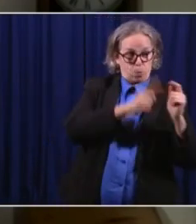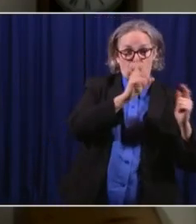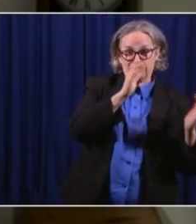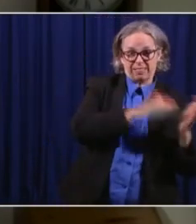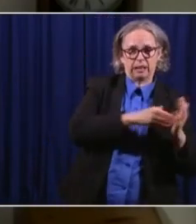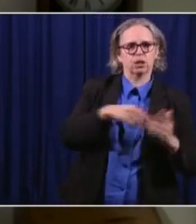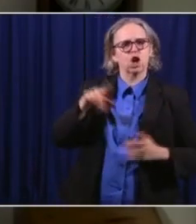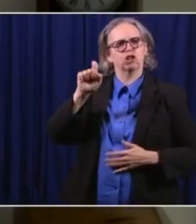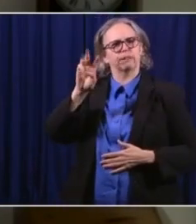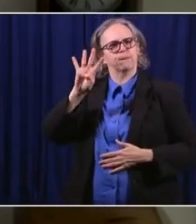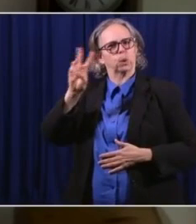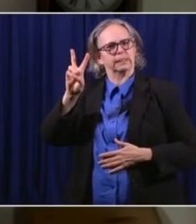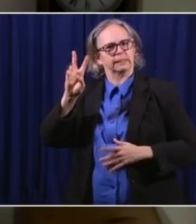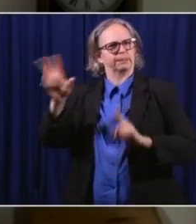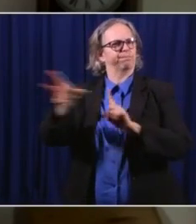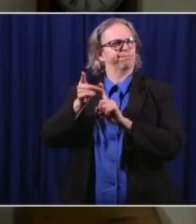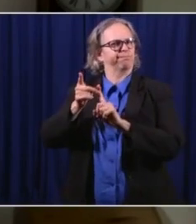OUTBREAKS AND HAVE OF THEIR